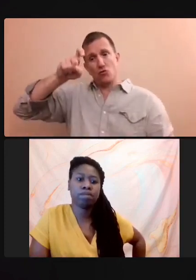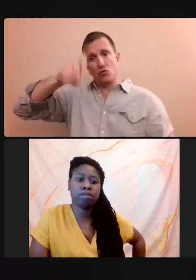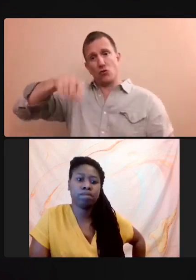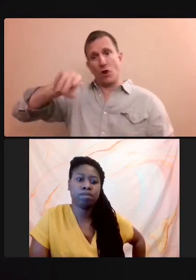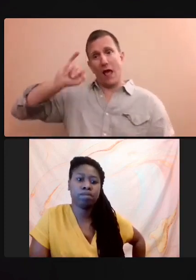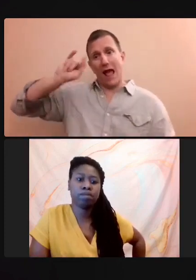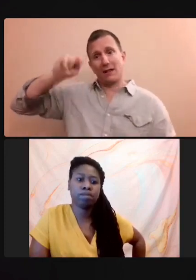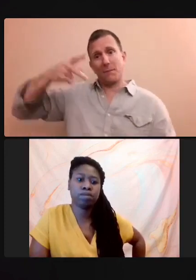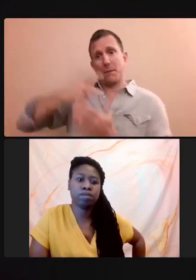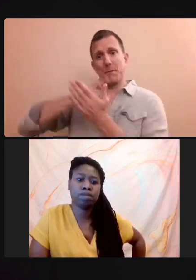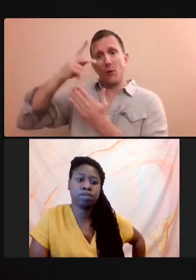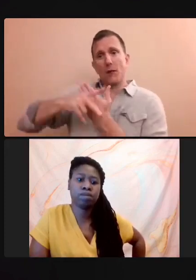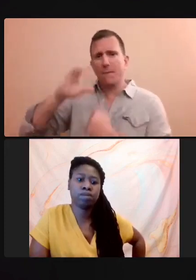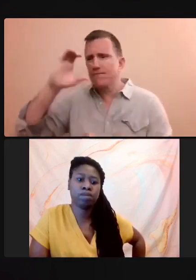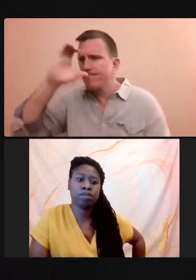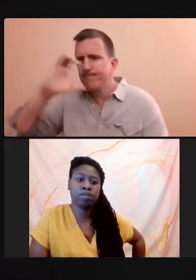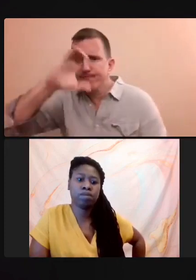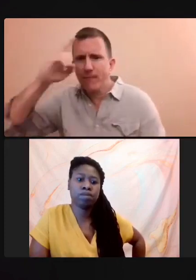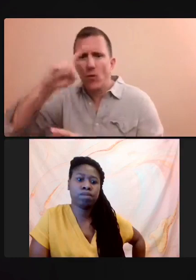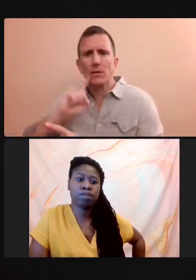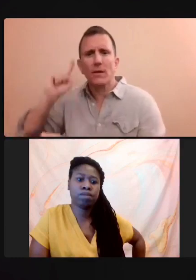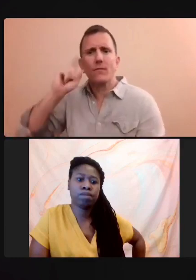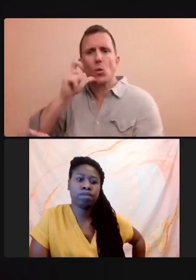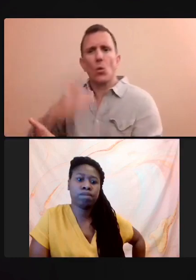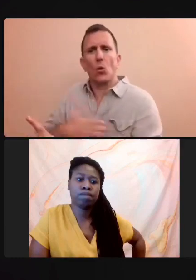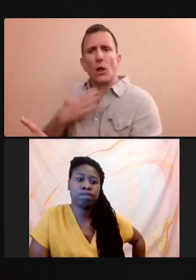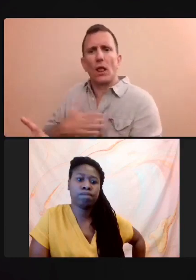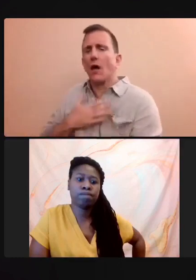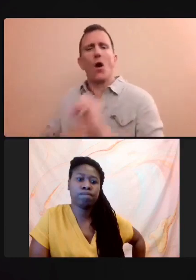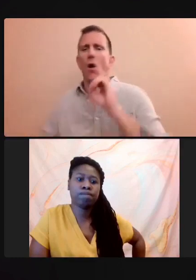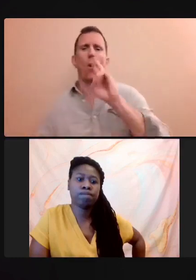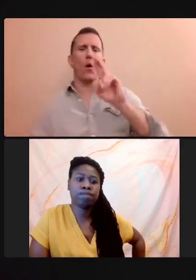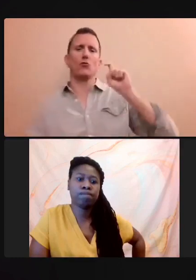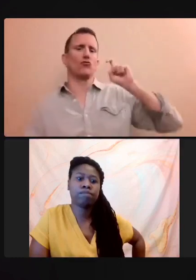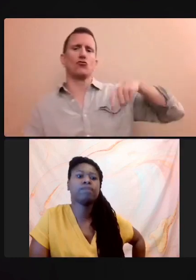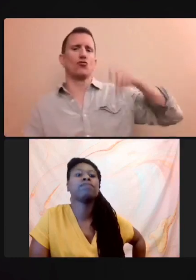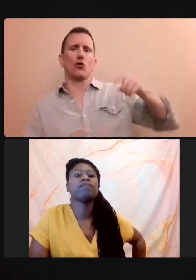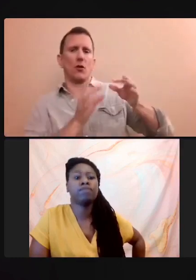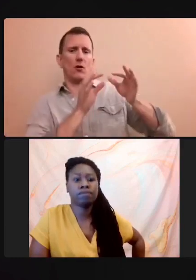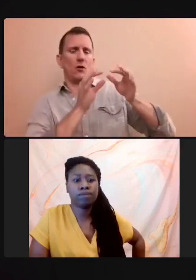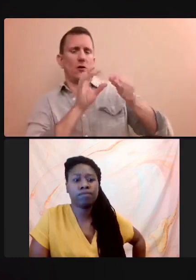how can we teach interpreting students who are in interpreting programs?